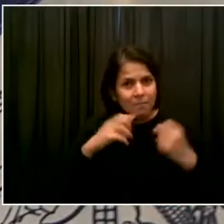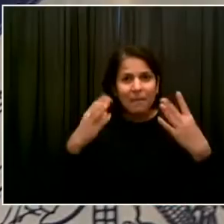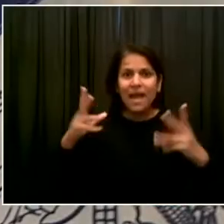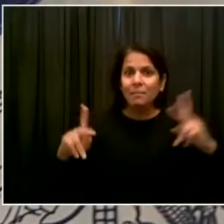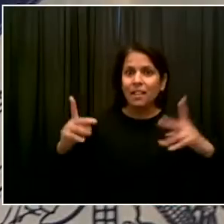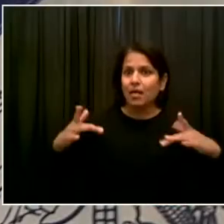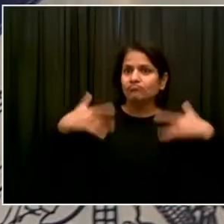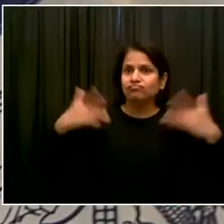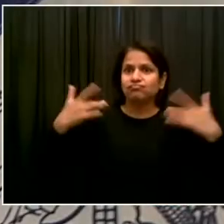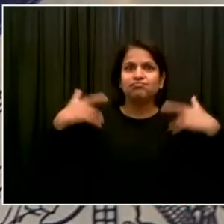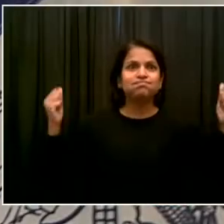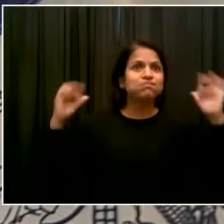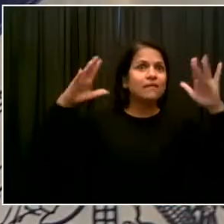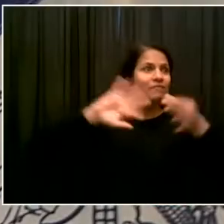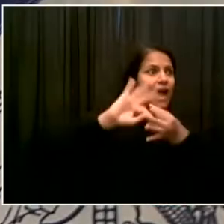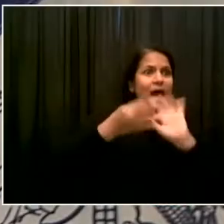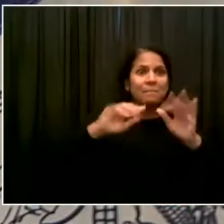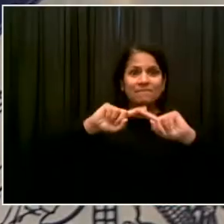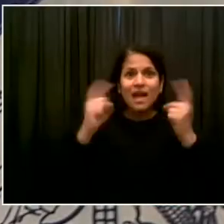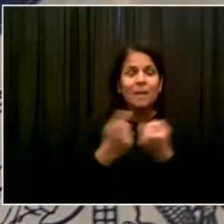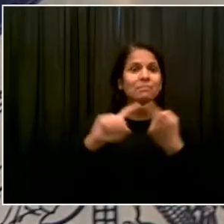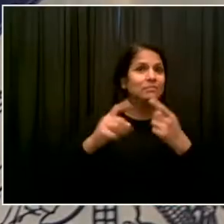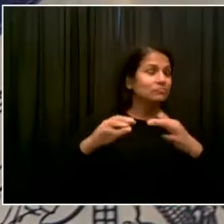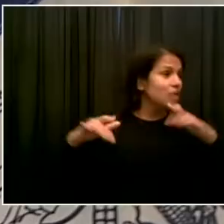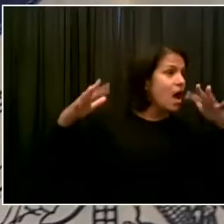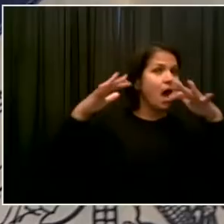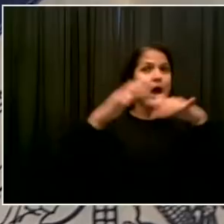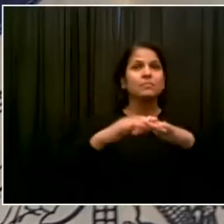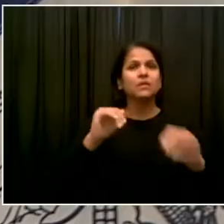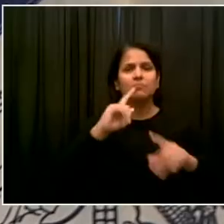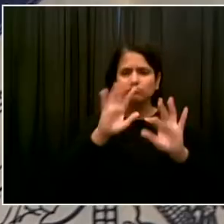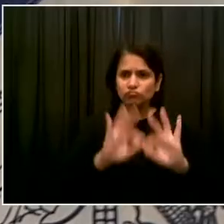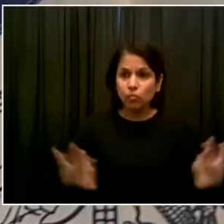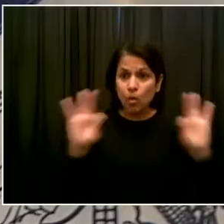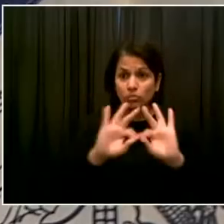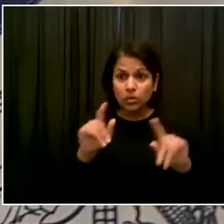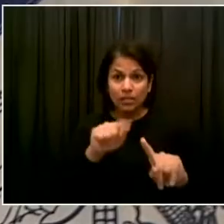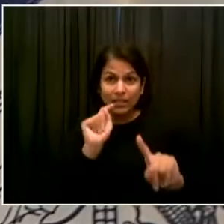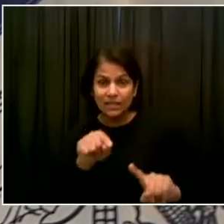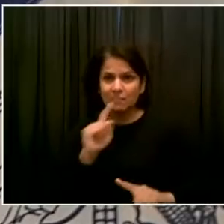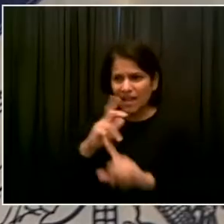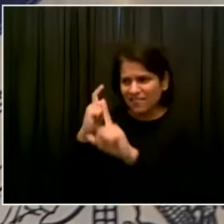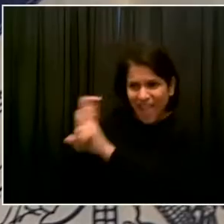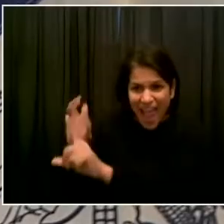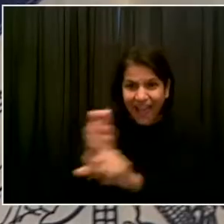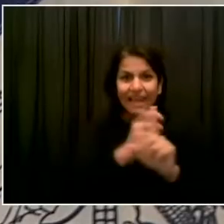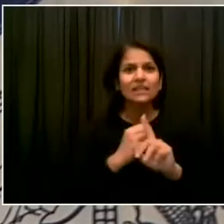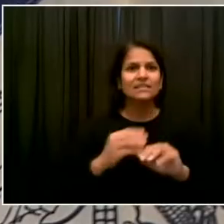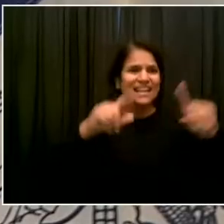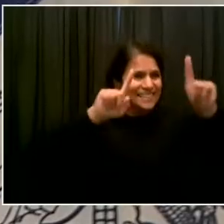THE HOLIDAY SEANSO, THE KEY IS FOR PEOPLE TO BE VACCINATED AND GET TESTED. AGAIN, IF